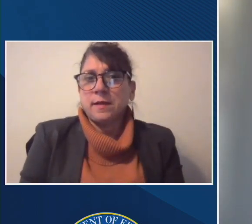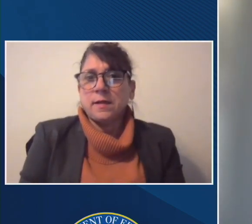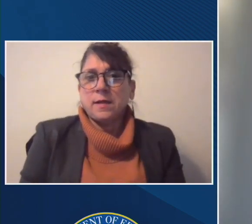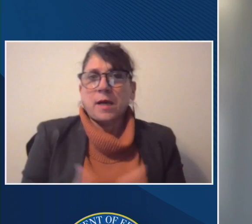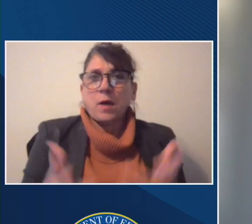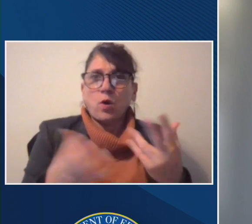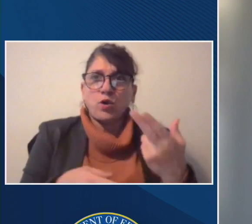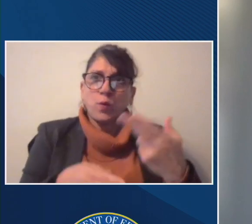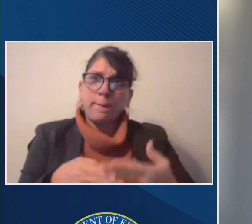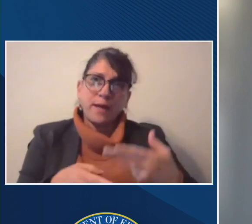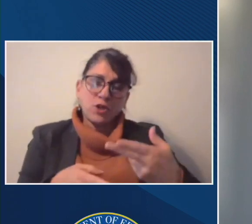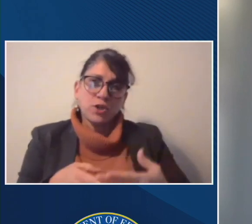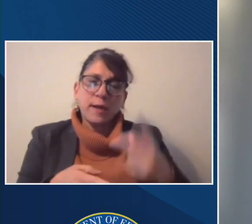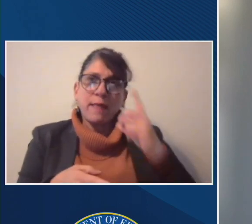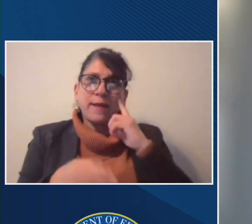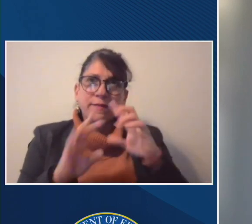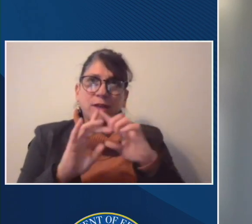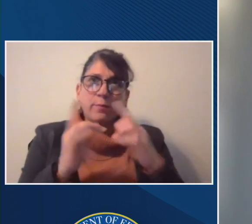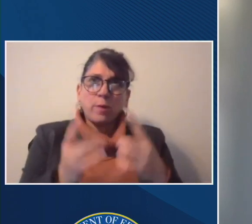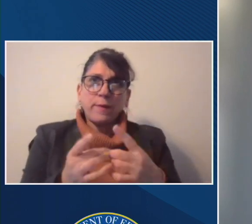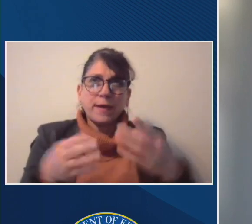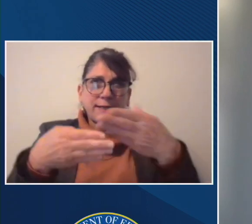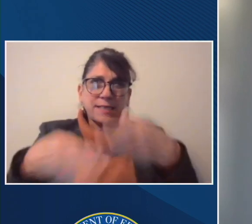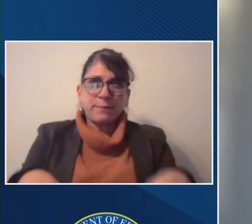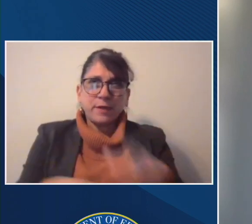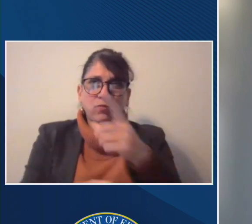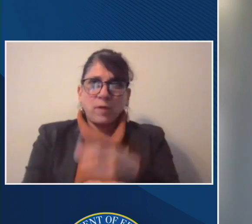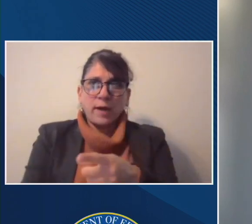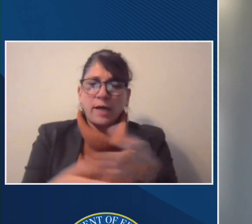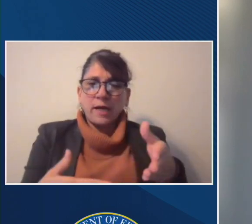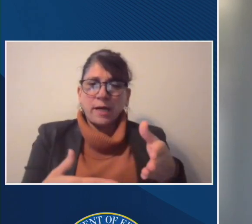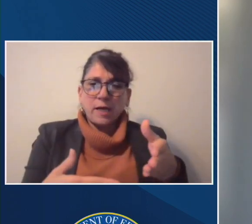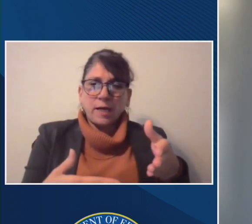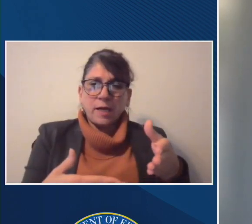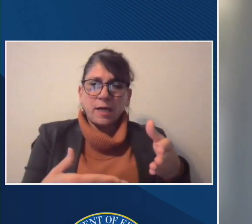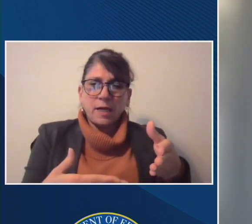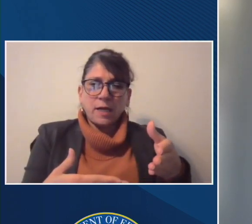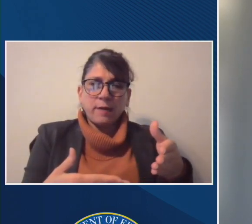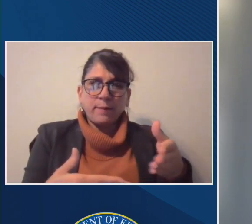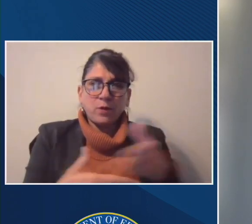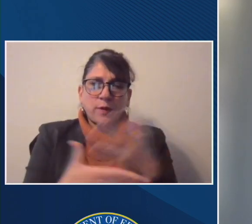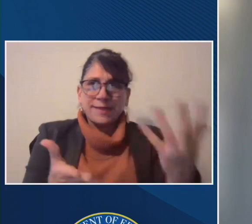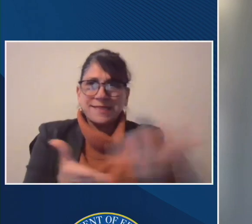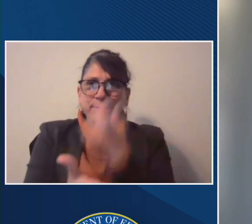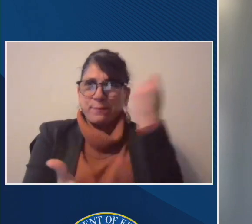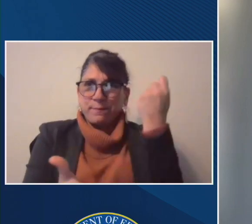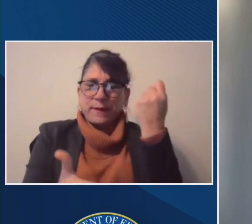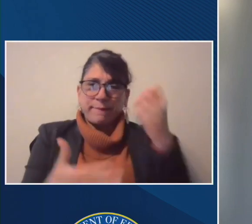the Department got the split right between swipes and flex dollars, but I did want to